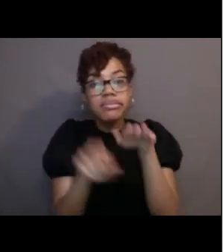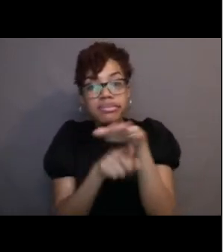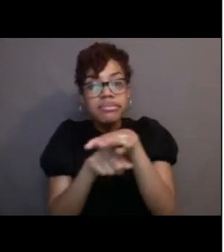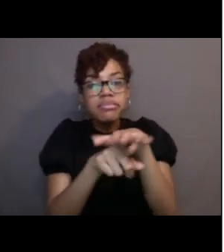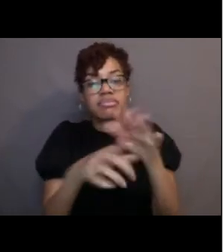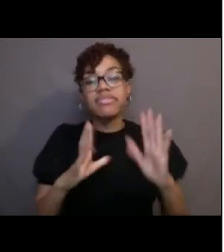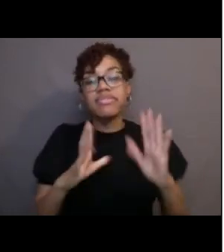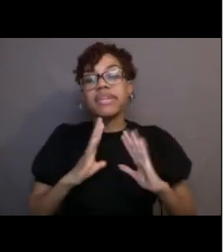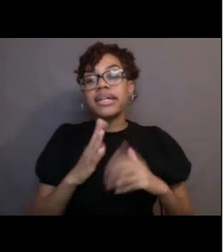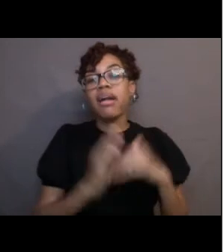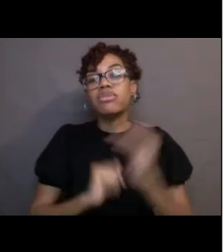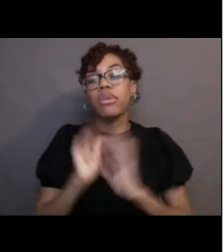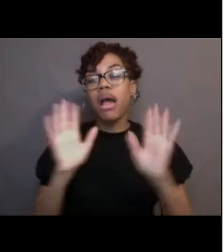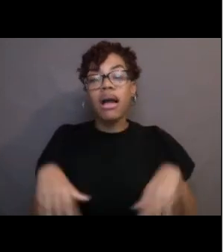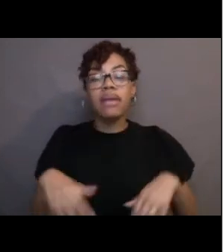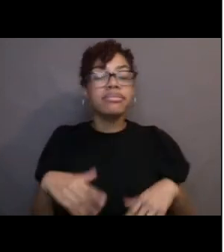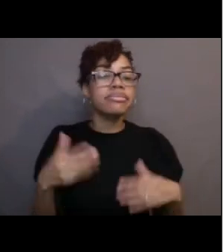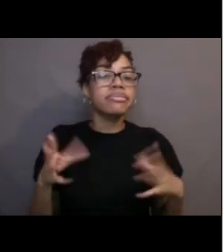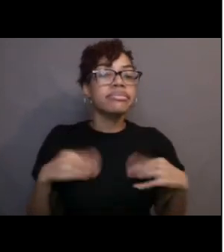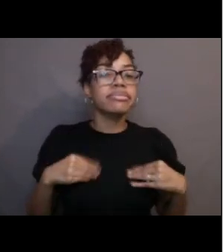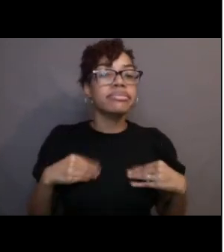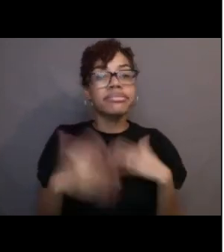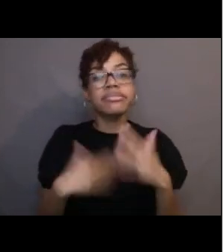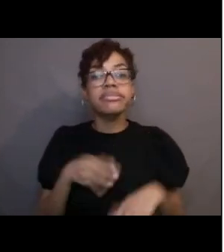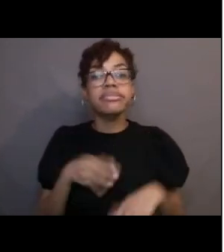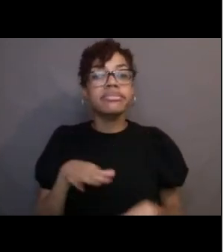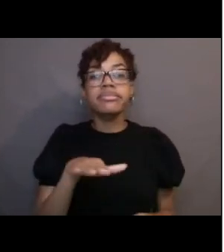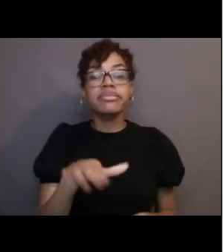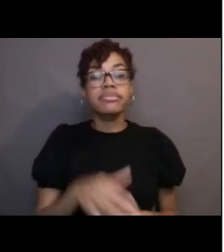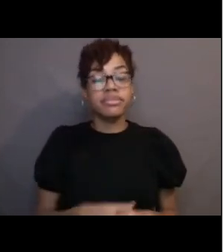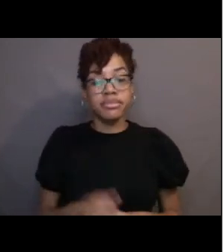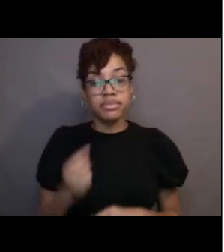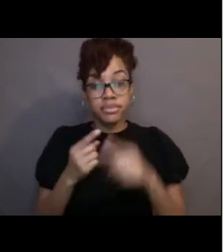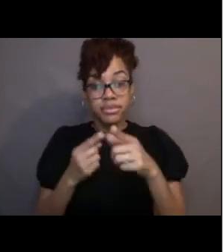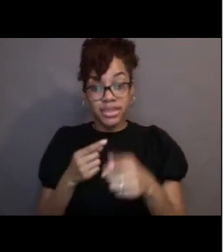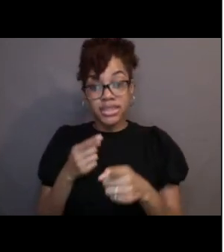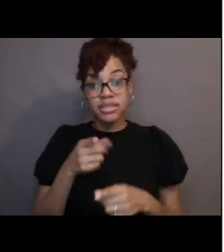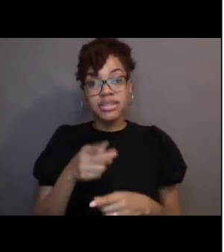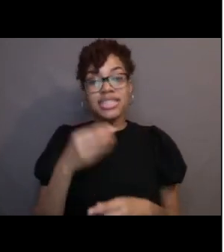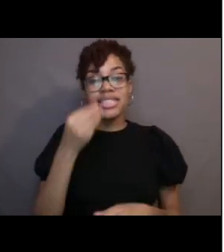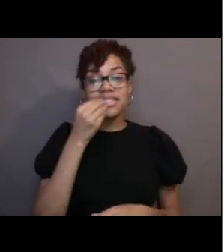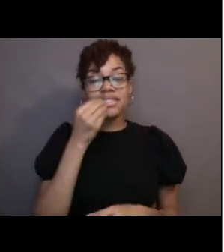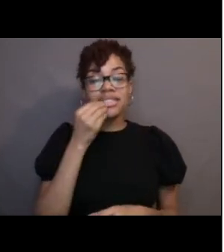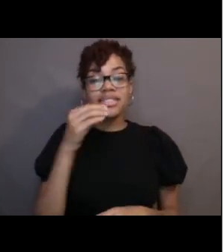The other unique thing about leatherbacks and sea turtles, this one's eating jellyfish as we saw, and there's jellyfish